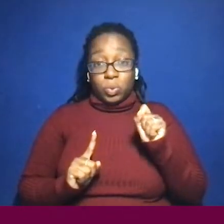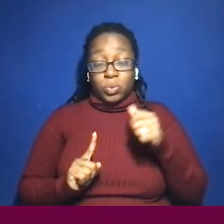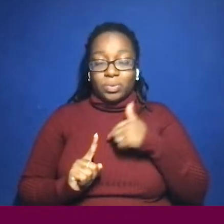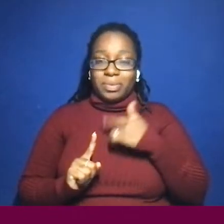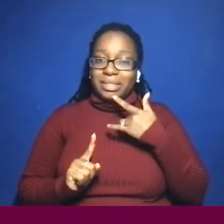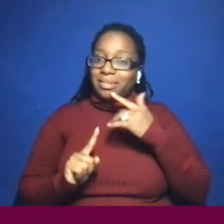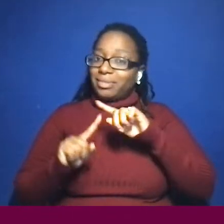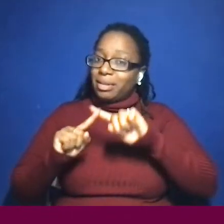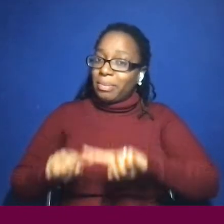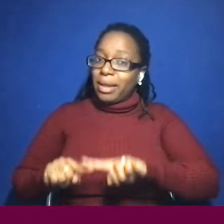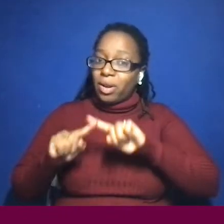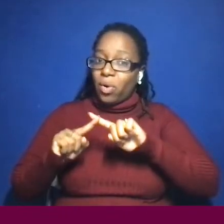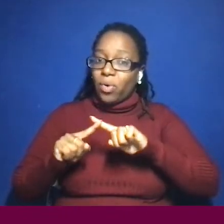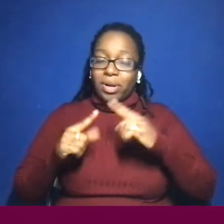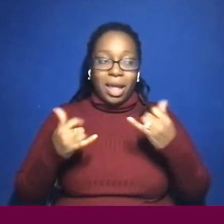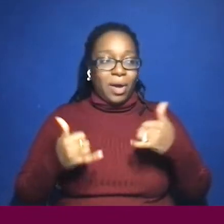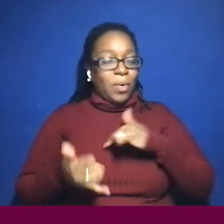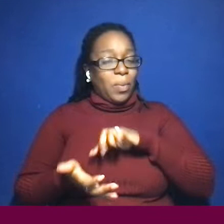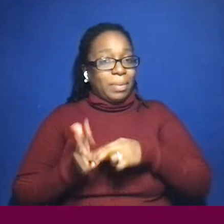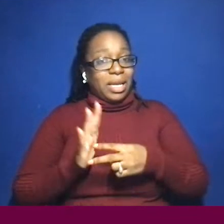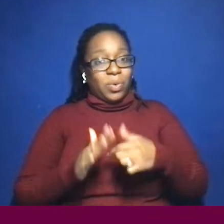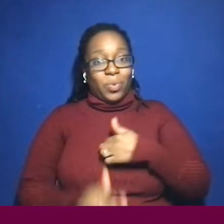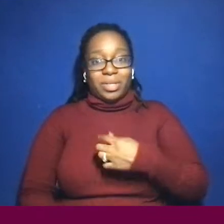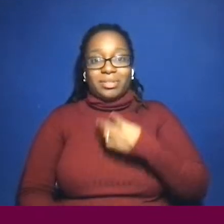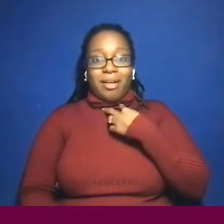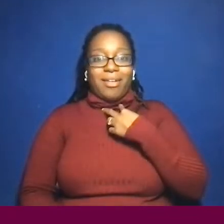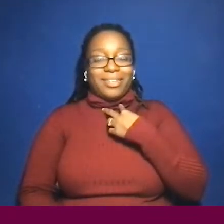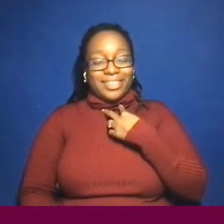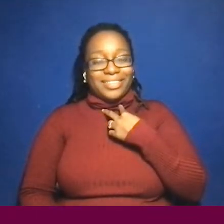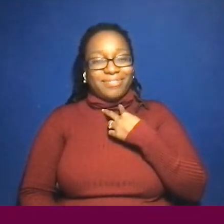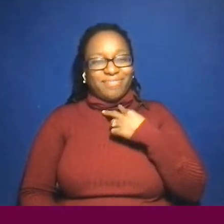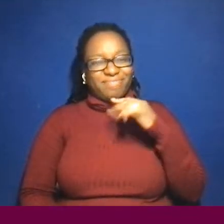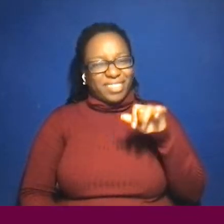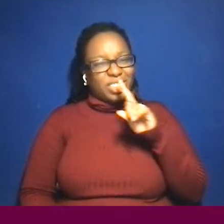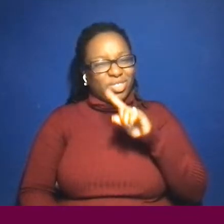that suddenly we can't do anything. And so that's the danger of relying.